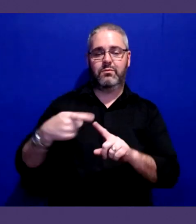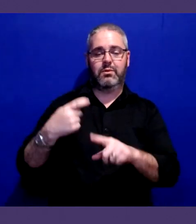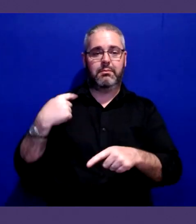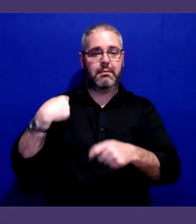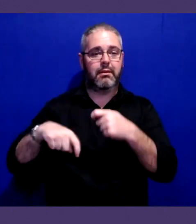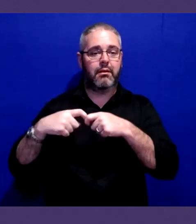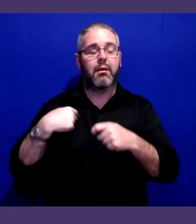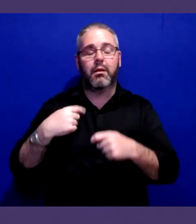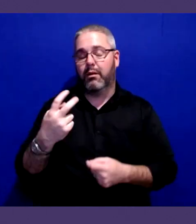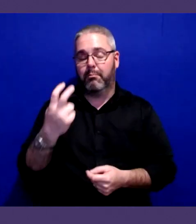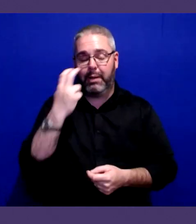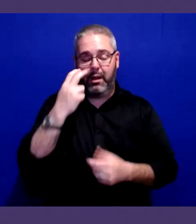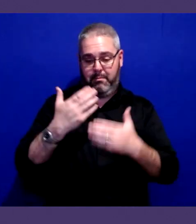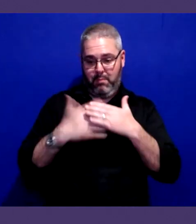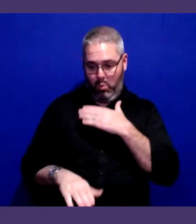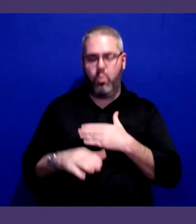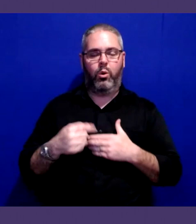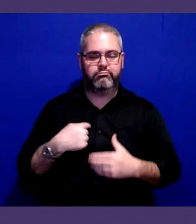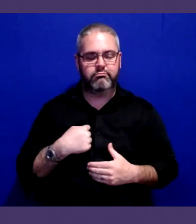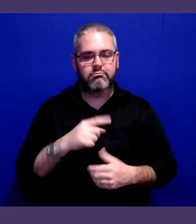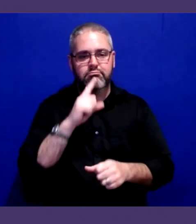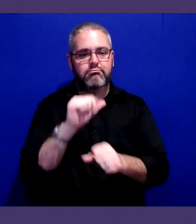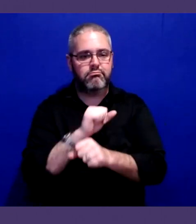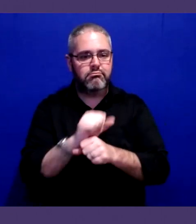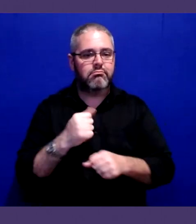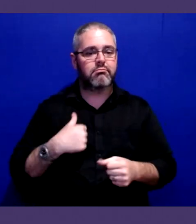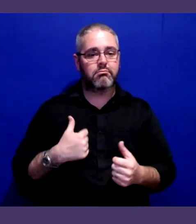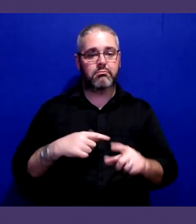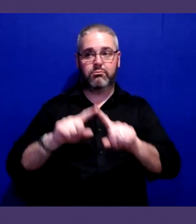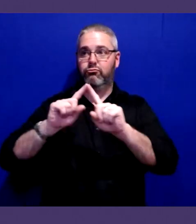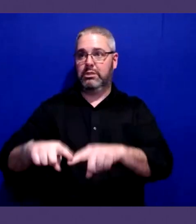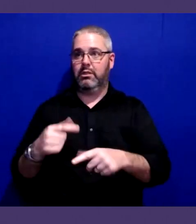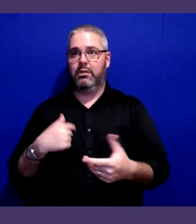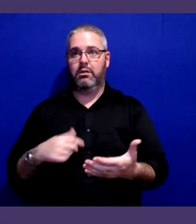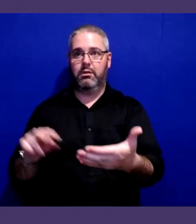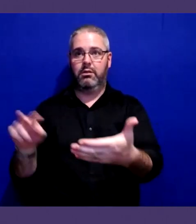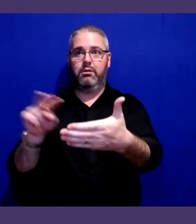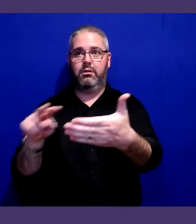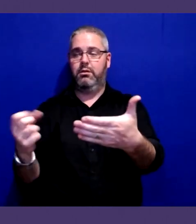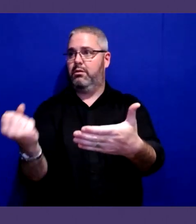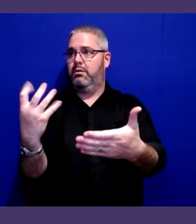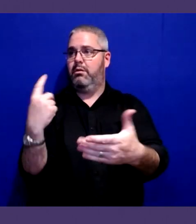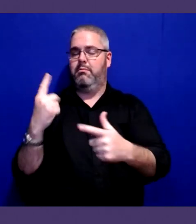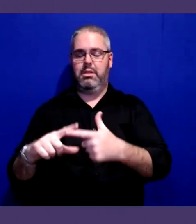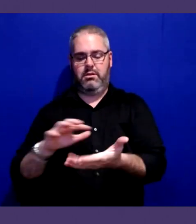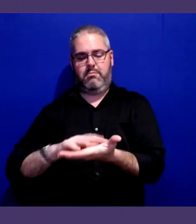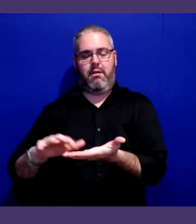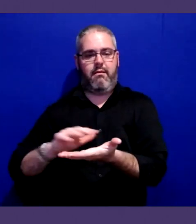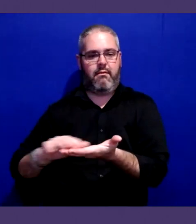I rely on screen readers and braille to use the web. I use the web through my life.